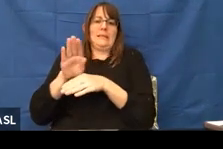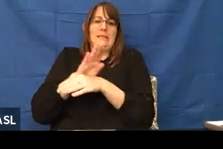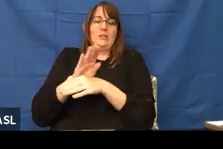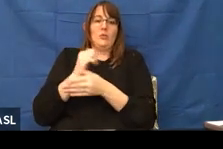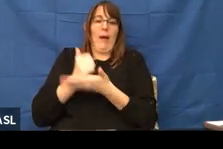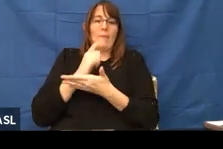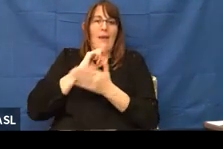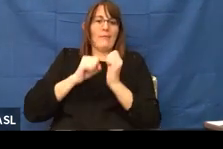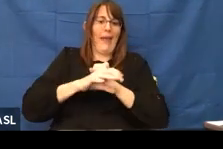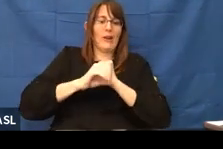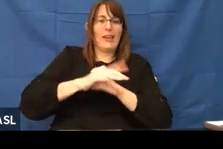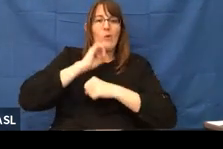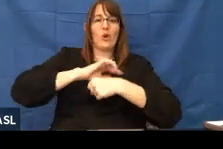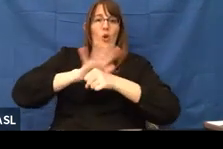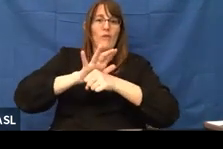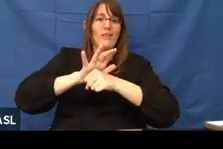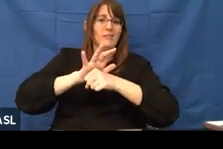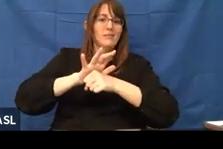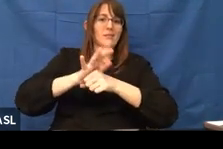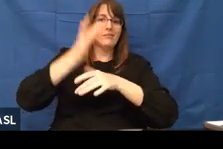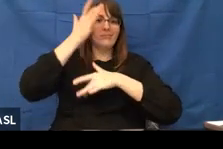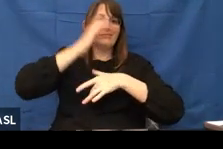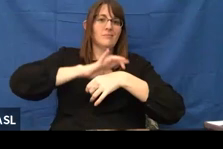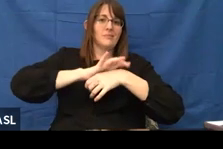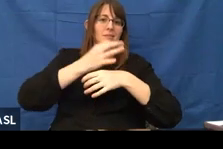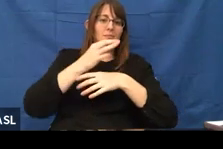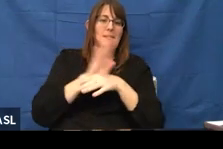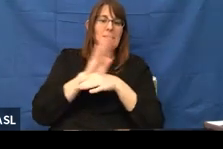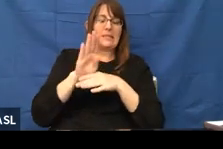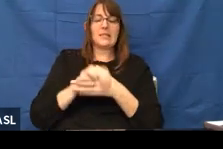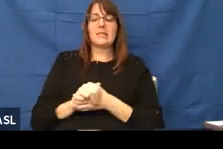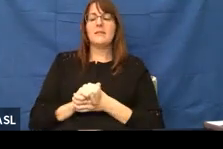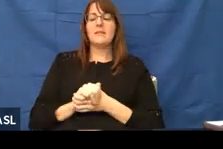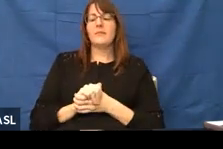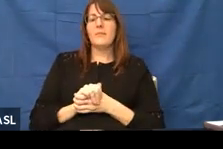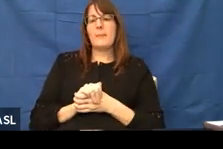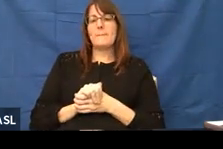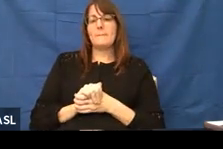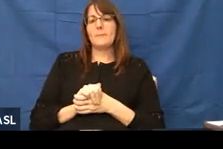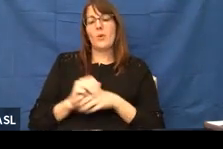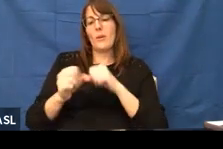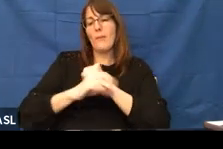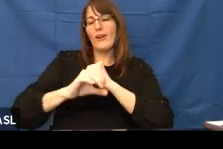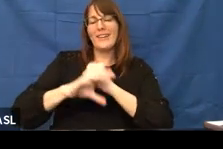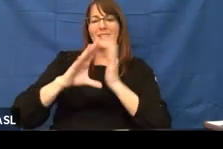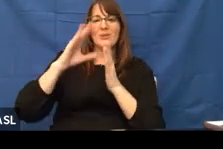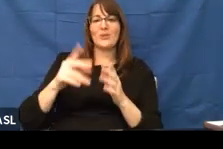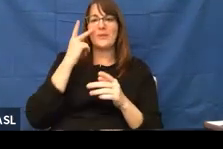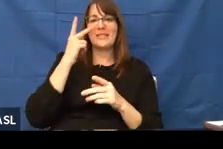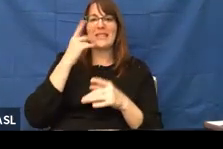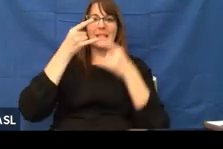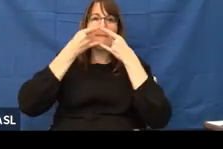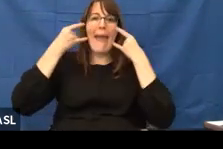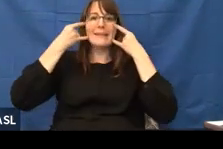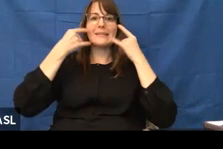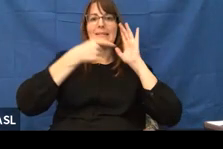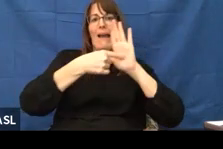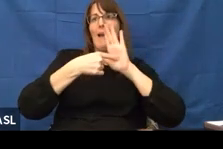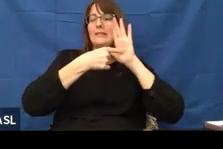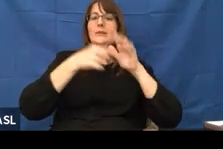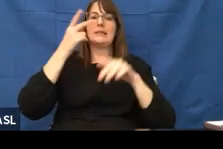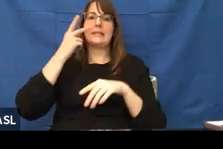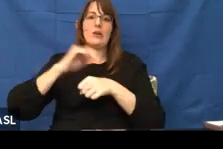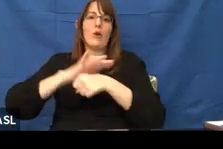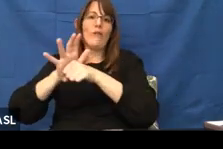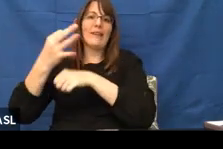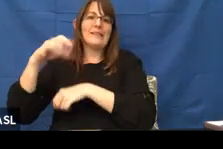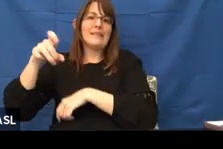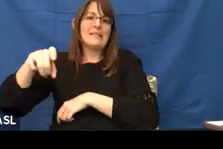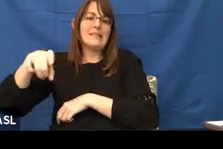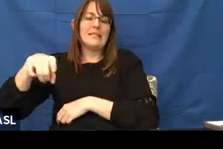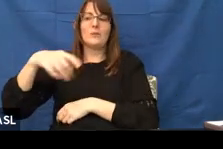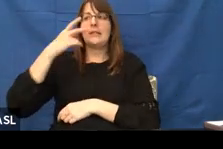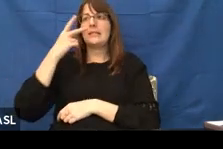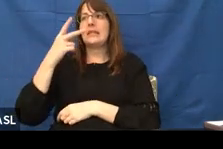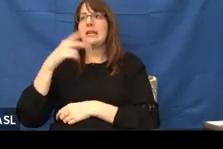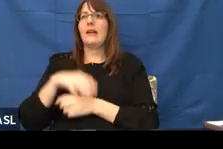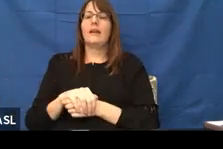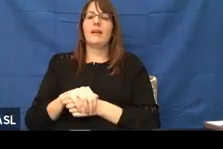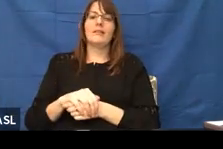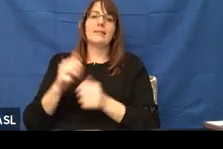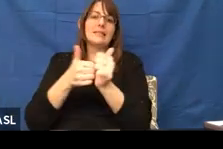Jewyl Alderson Clarke, SDCOE: business practices. So how can our marketing students create those, you know, the US everywhere we go we see signage that outlines current needs, you know, around mask use or six foot distancing